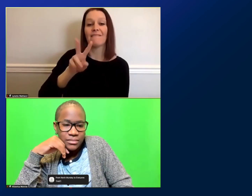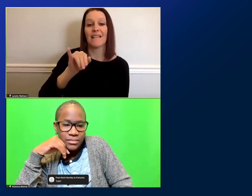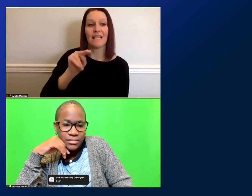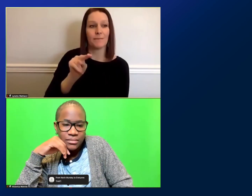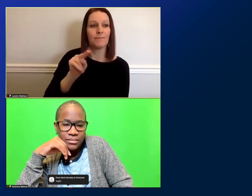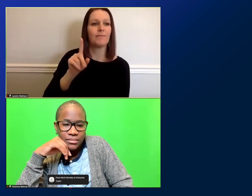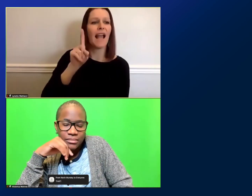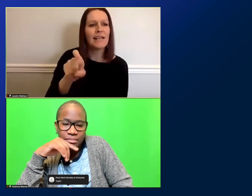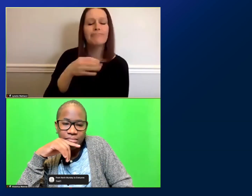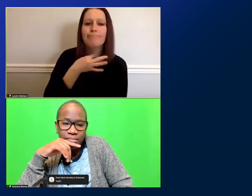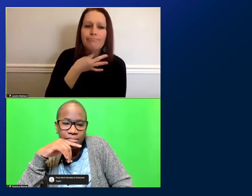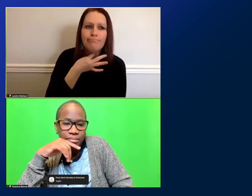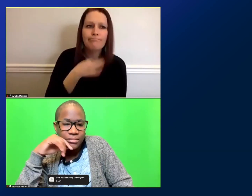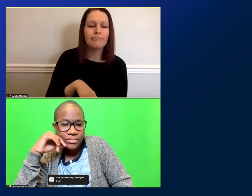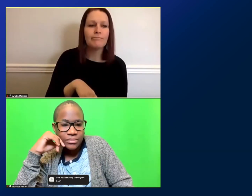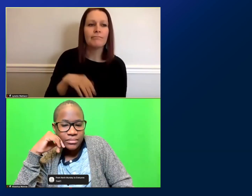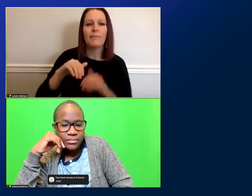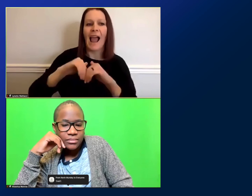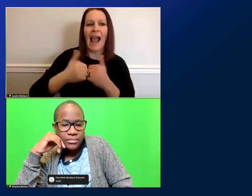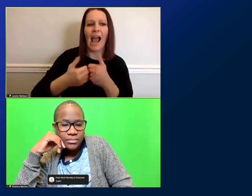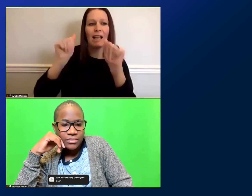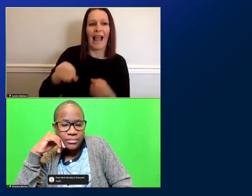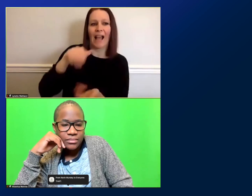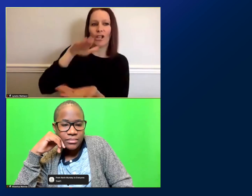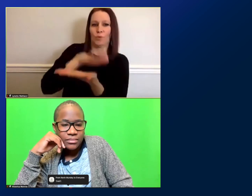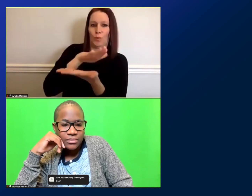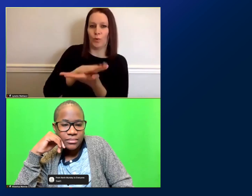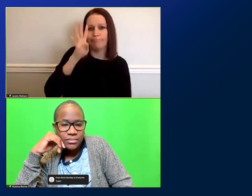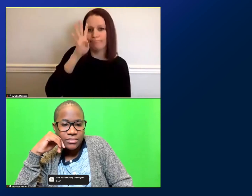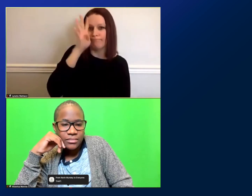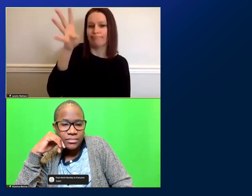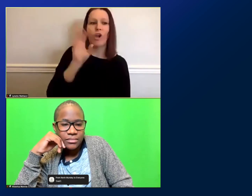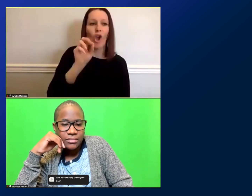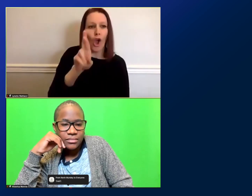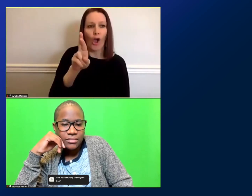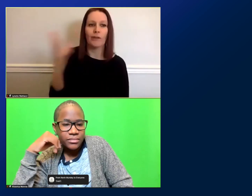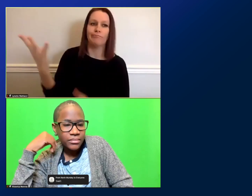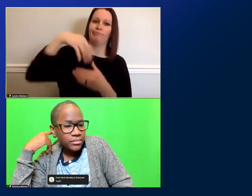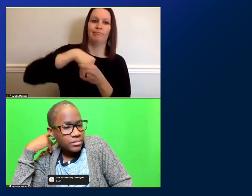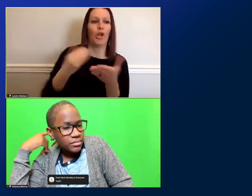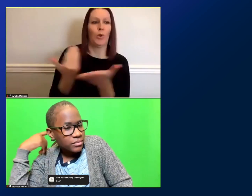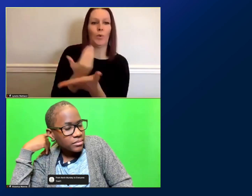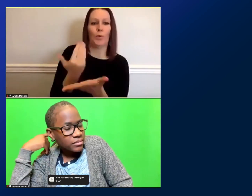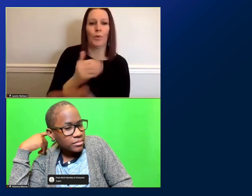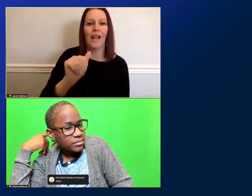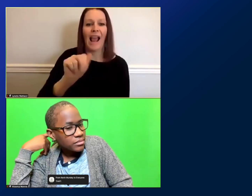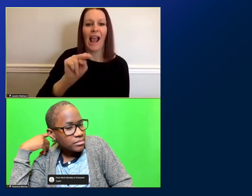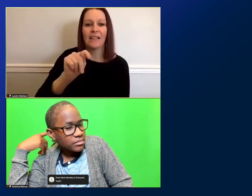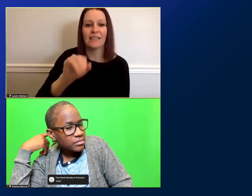marginalized authors and the next question is how can students make sure that they are uh creating